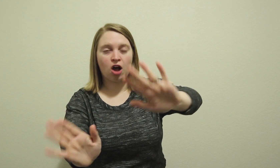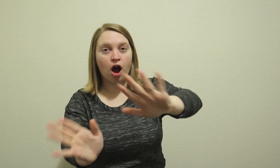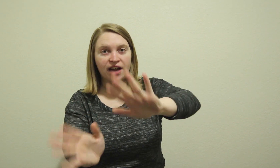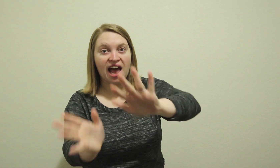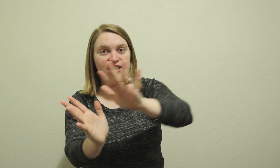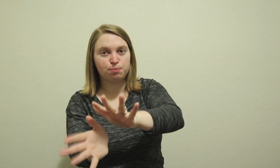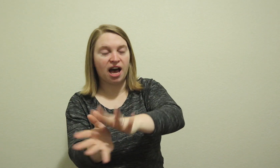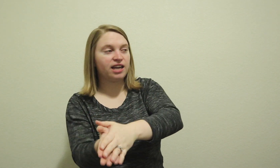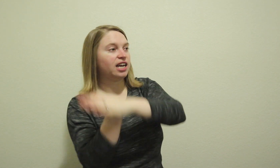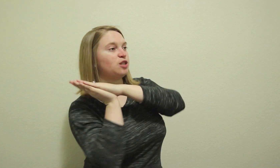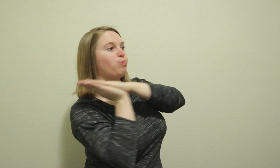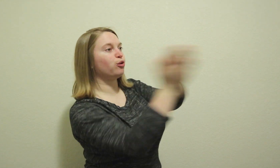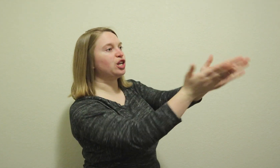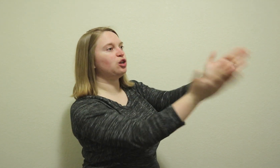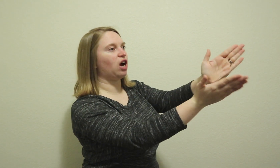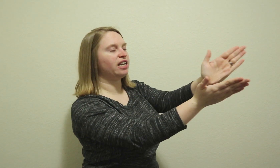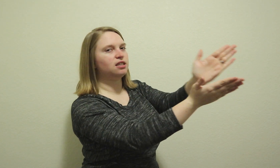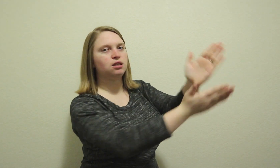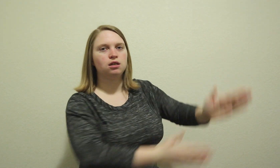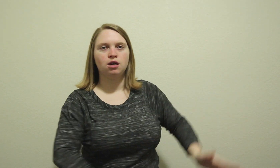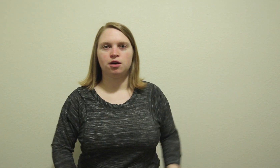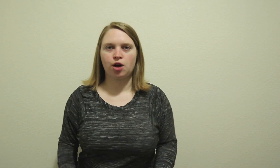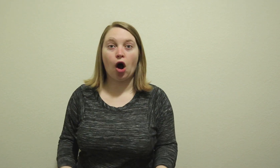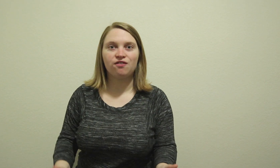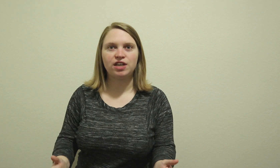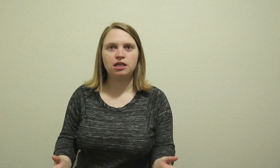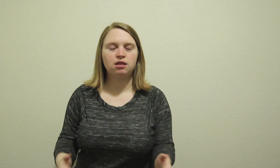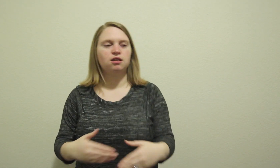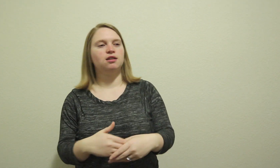because it's not as bad as pre-grinded coffee